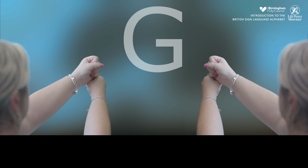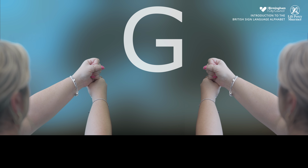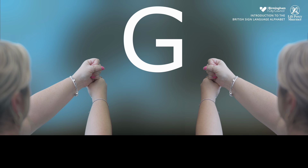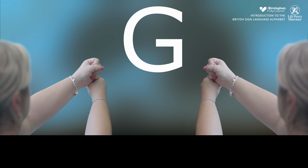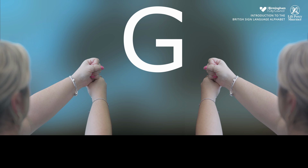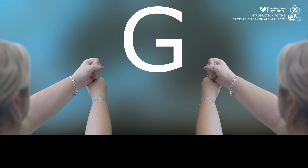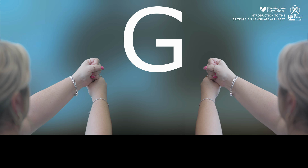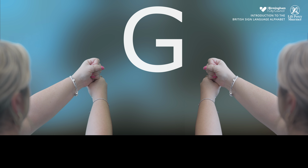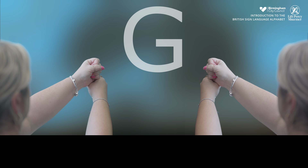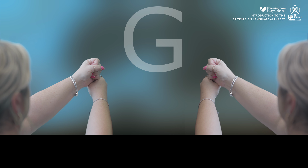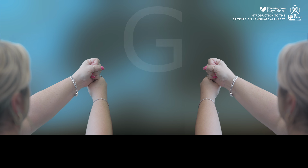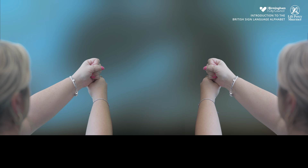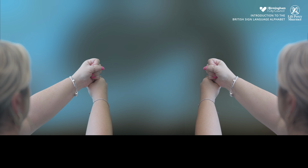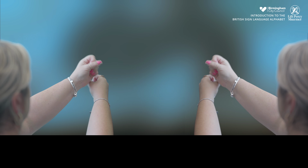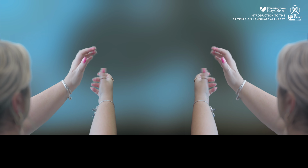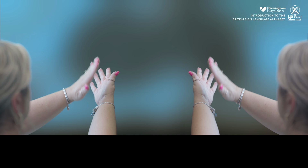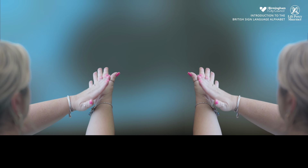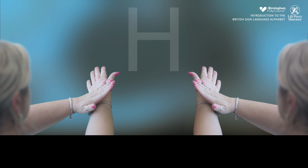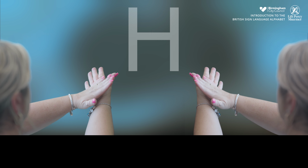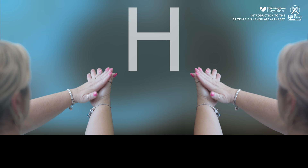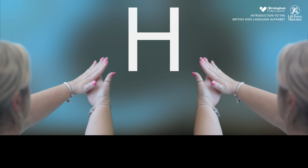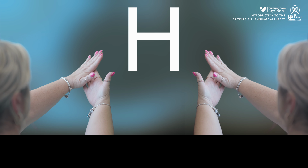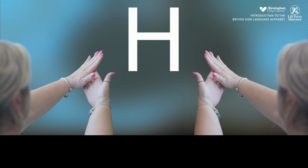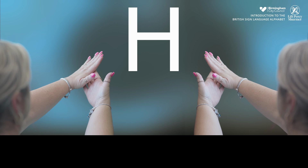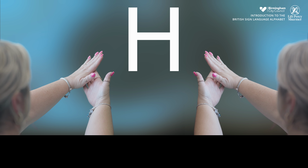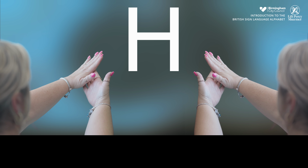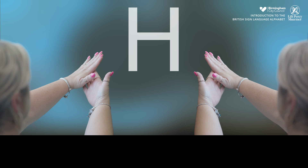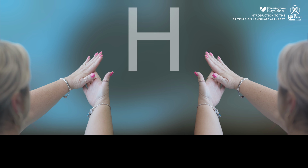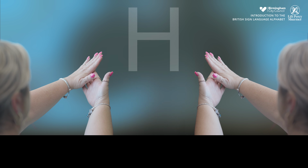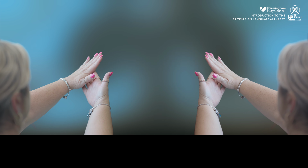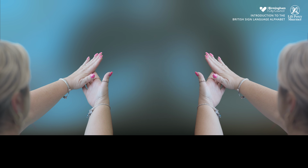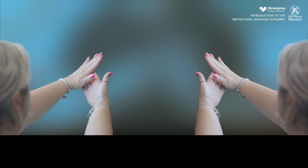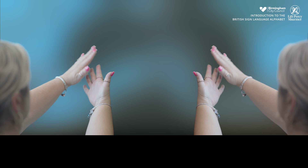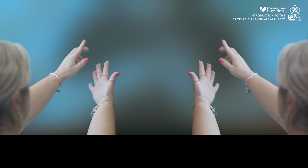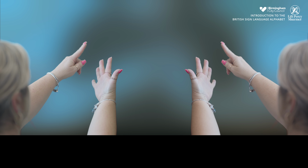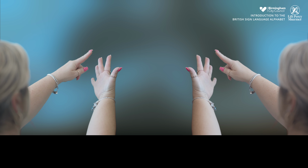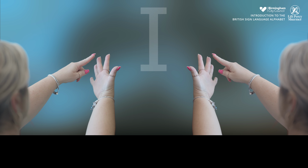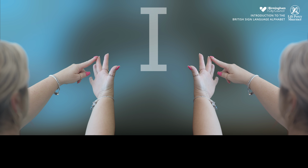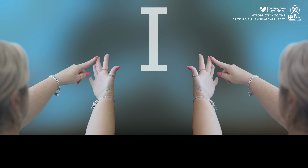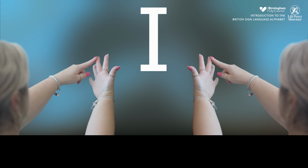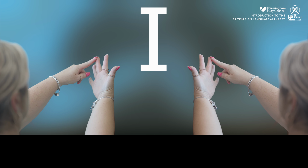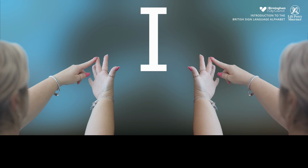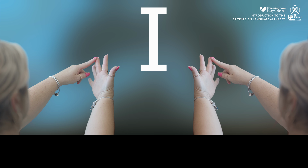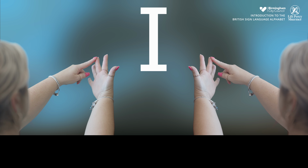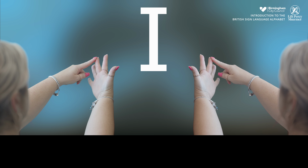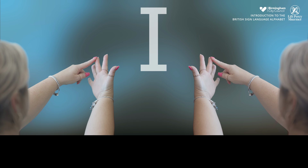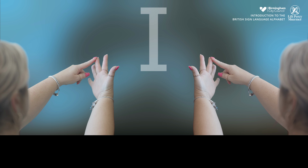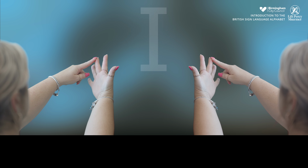G H I